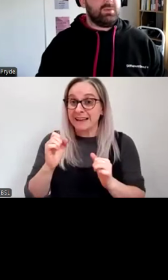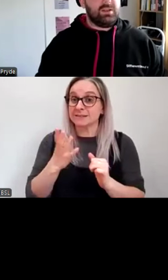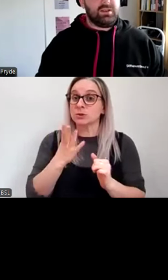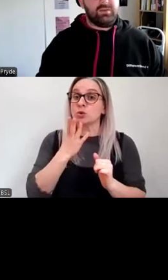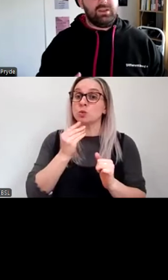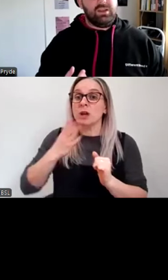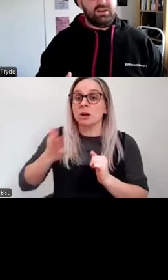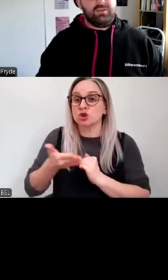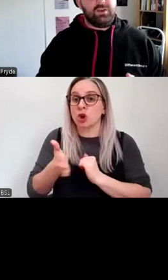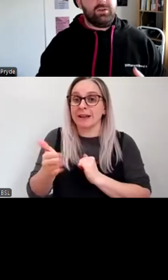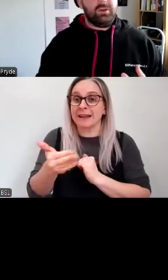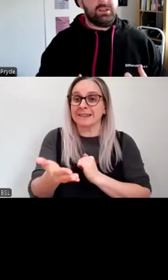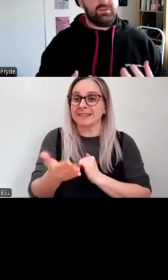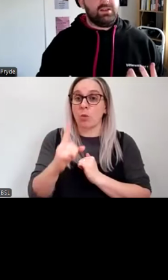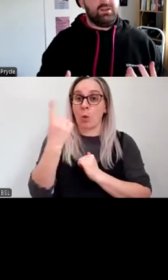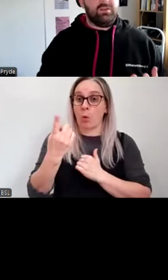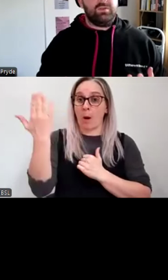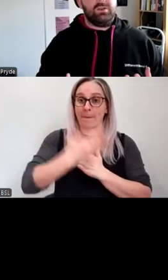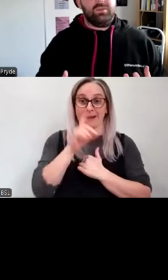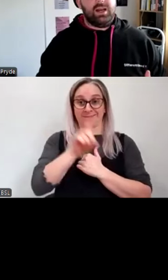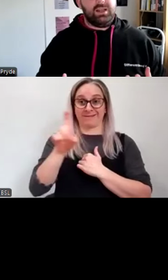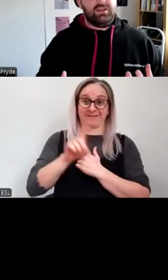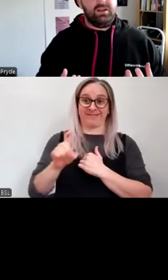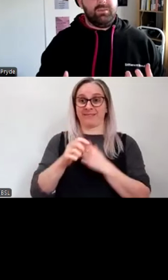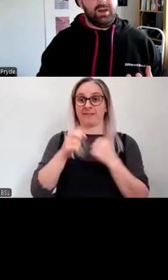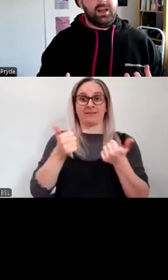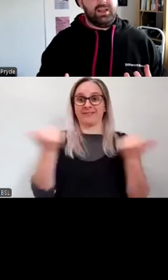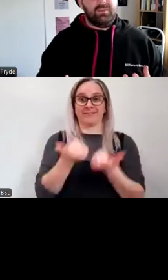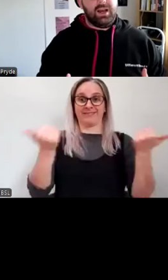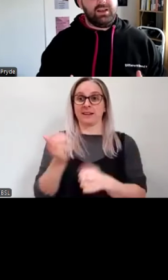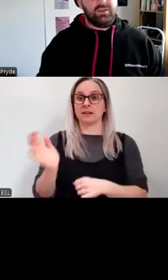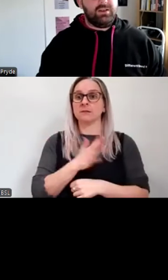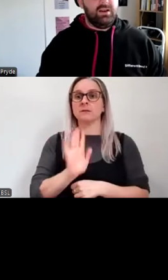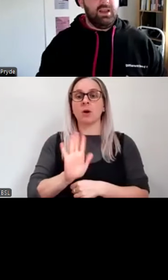That's one of the failure points I've seen a lot for my career